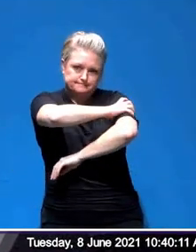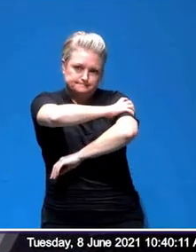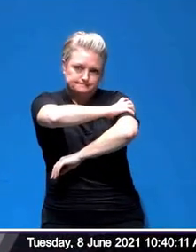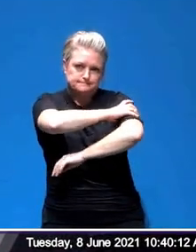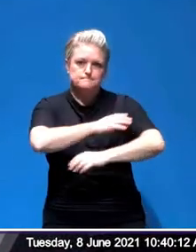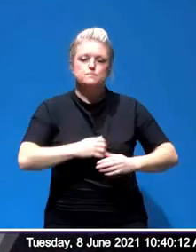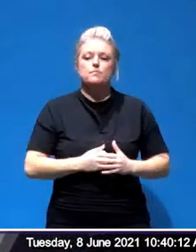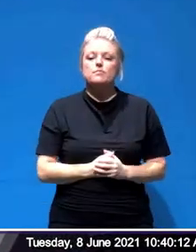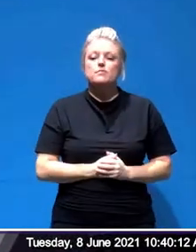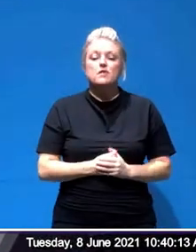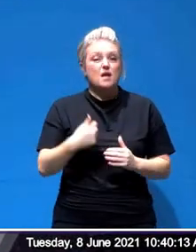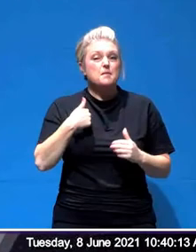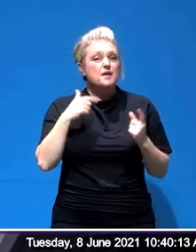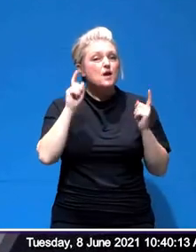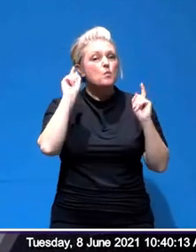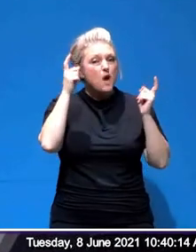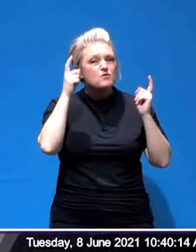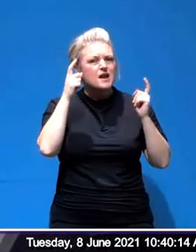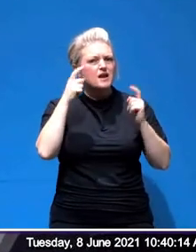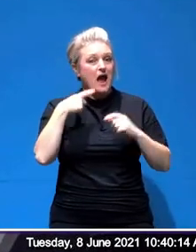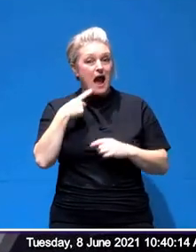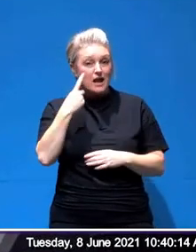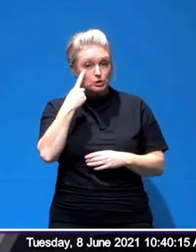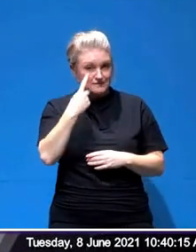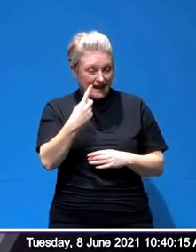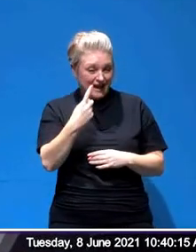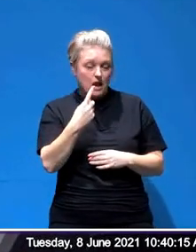I was worried as the bruises appeared the week after I made a complaint about